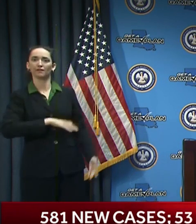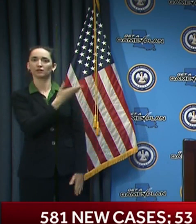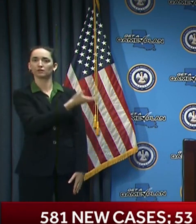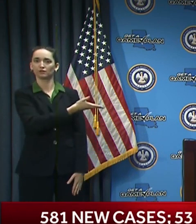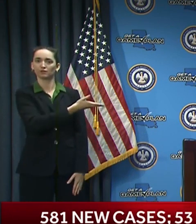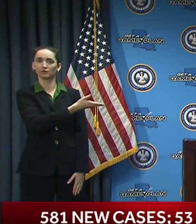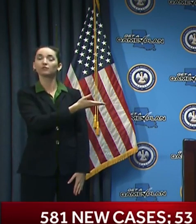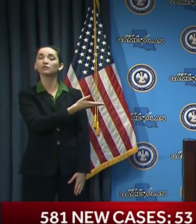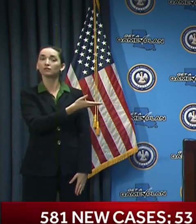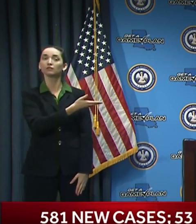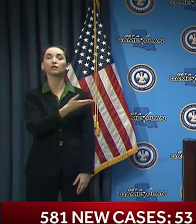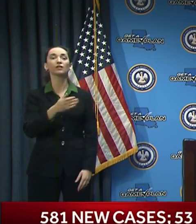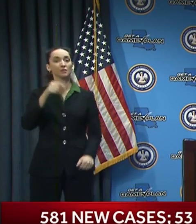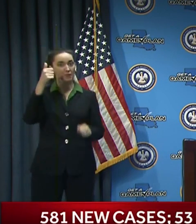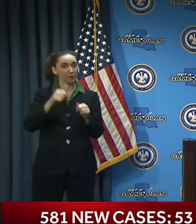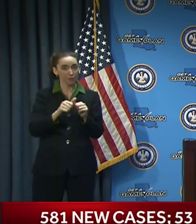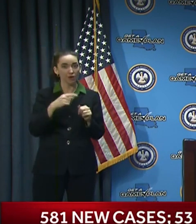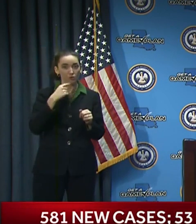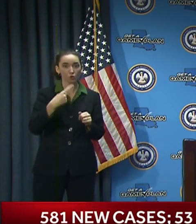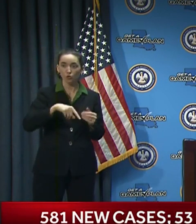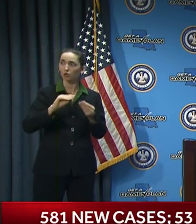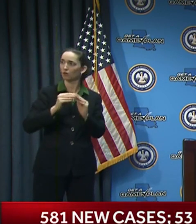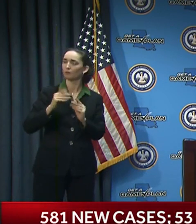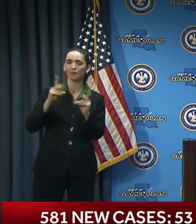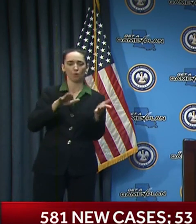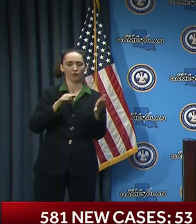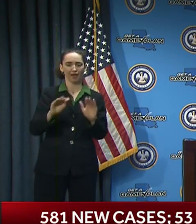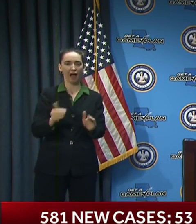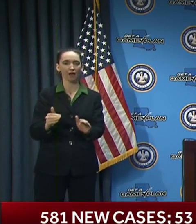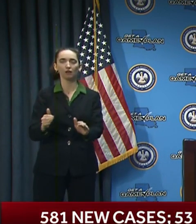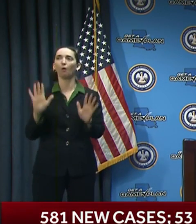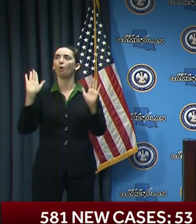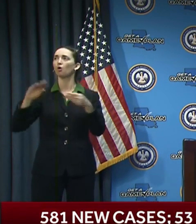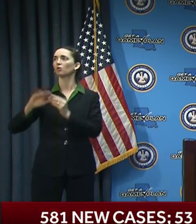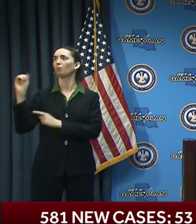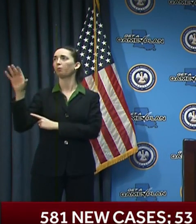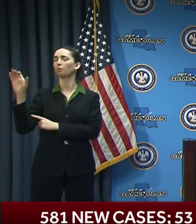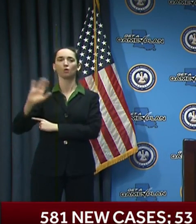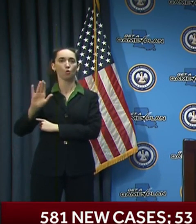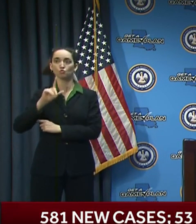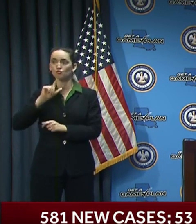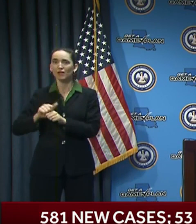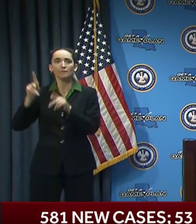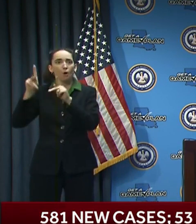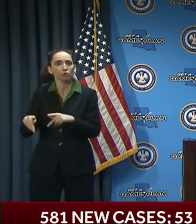BECAUSE JUST AS WE TALKED ABOUT THE NUMBER OF DEATHS NOT JUST BEING NUMBERS. THOSE ARE REAL PEOPLE.